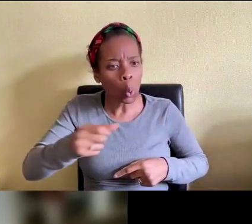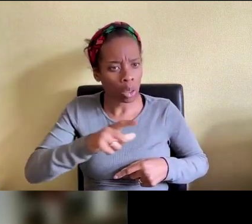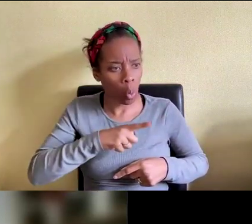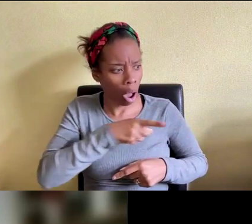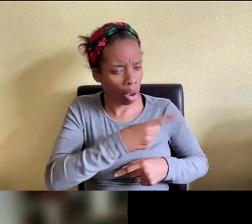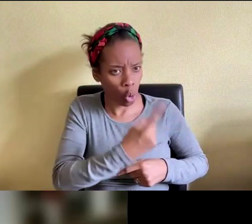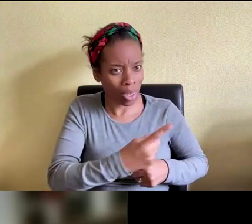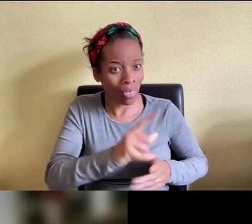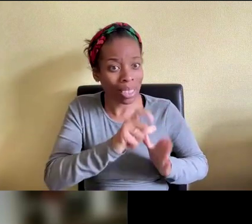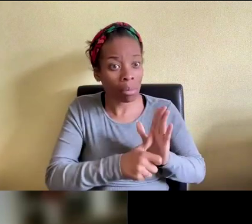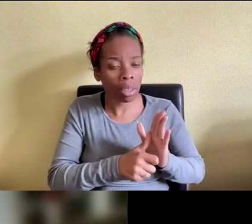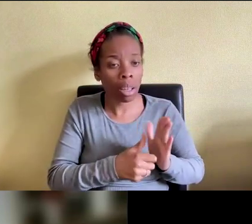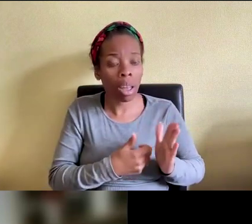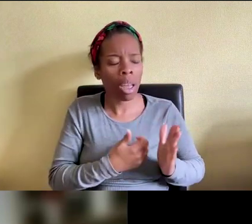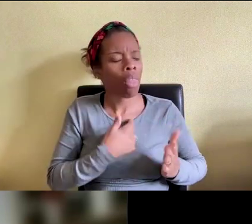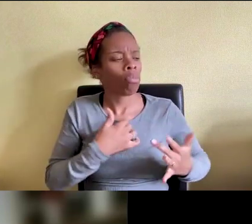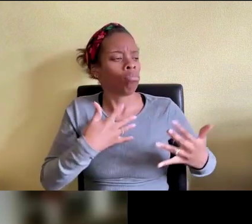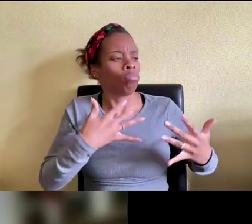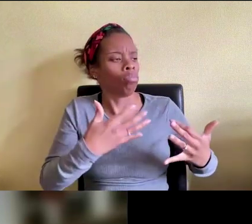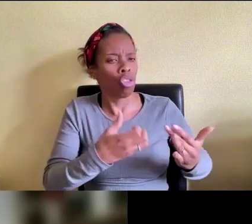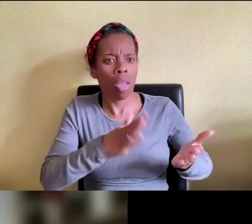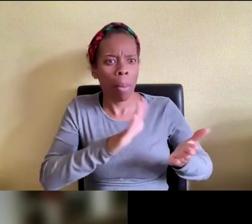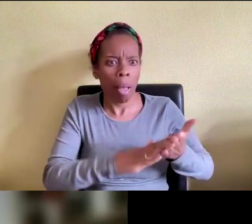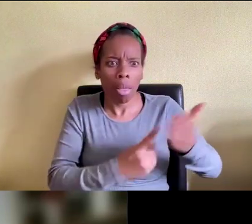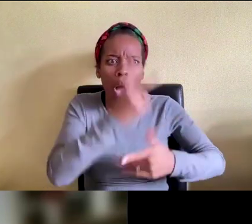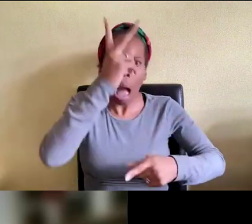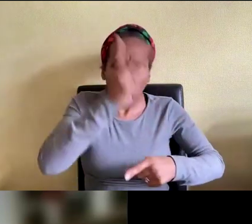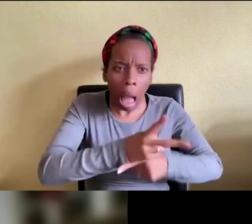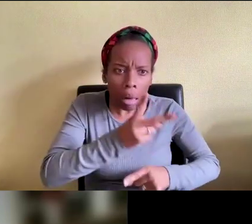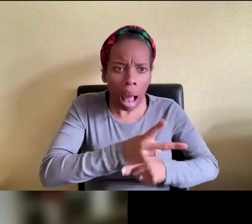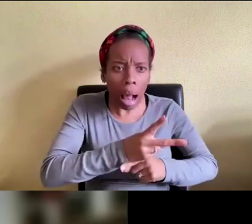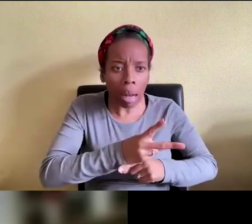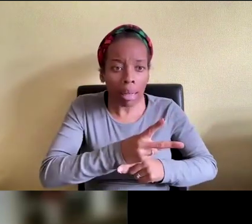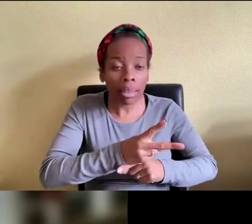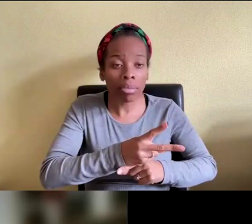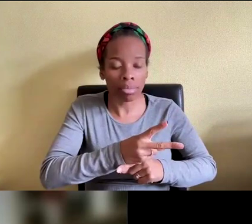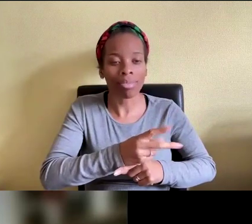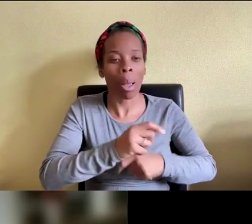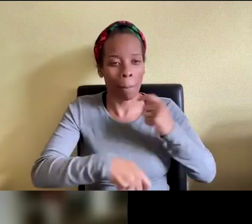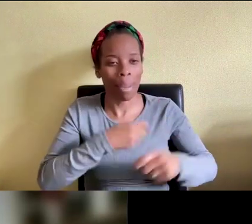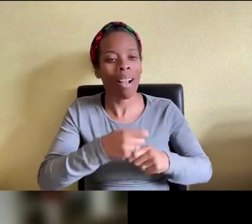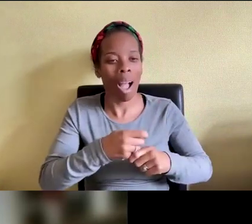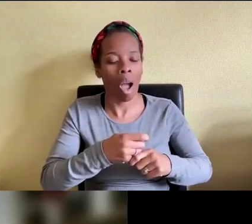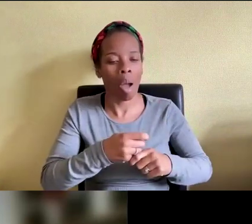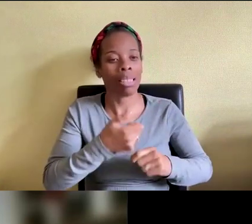later they do the same thing in a different context, the six months would almost restart at that new stage.